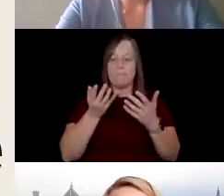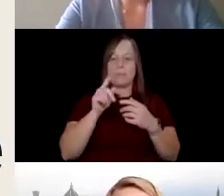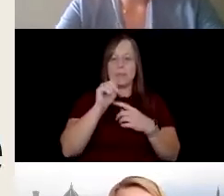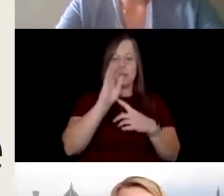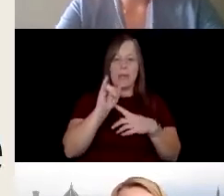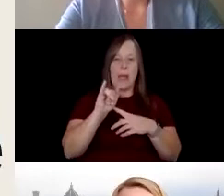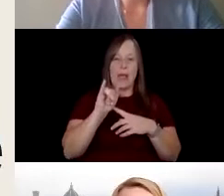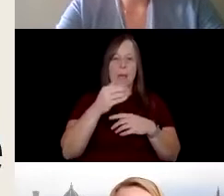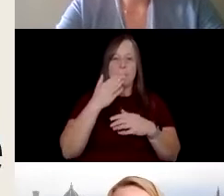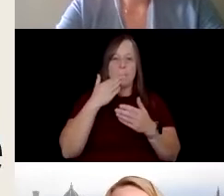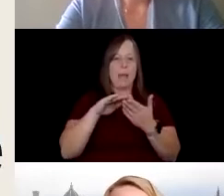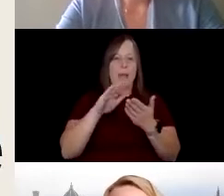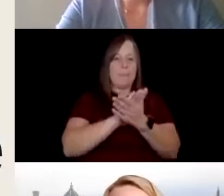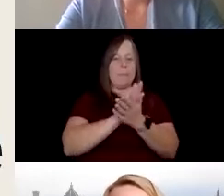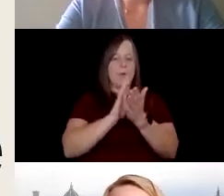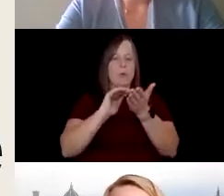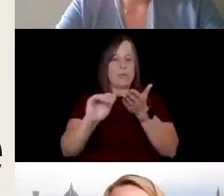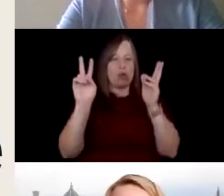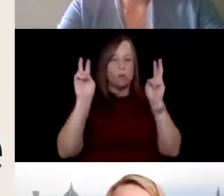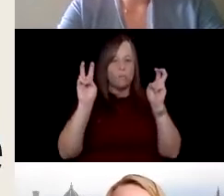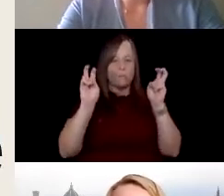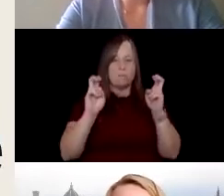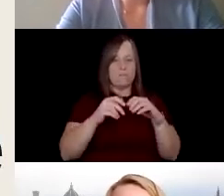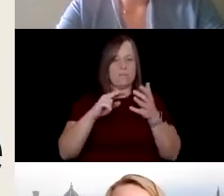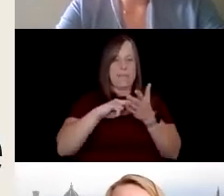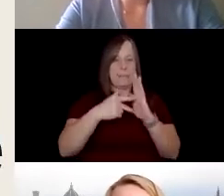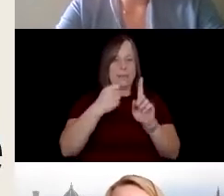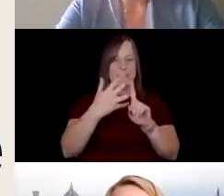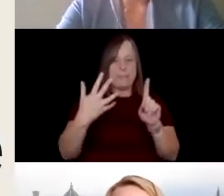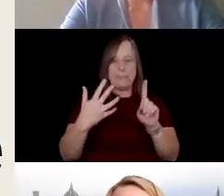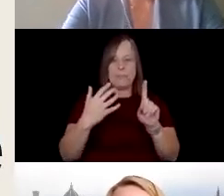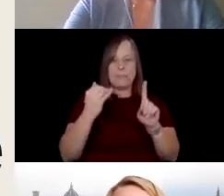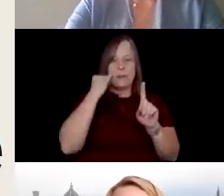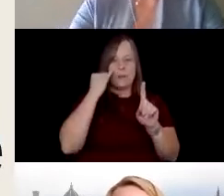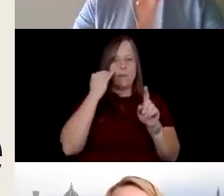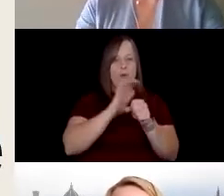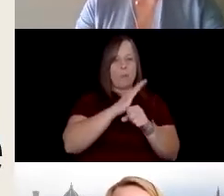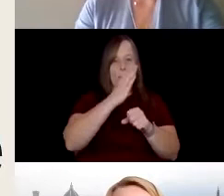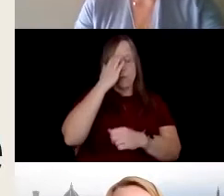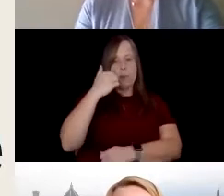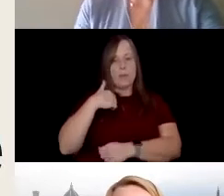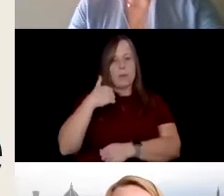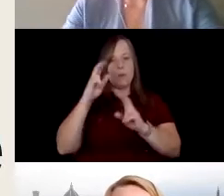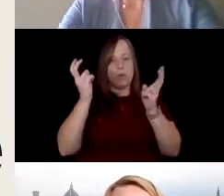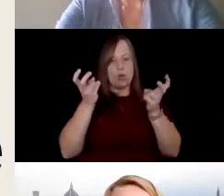and bad paper discharge. So what does bad paper mean? If you are affiliated with the military, you probably understand this term, but a lot of us, like I said,